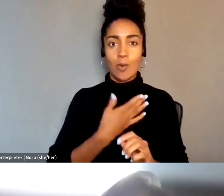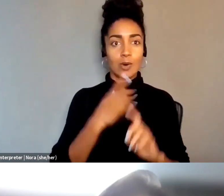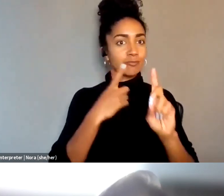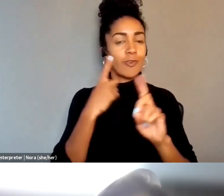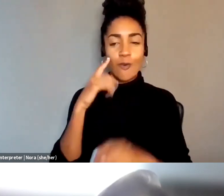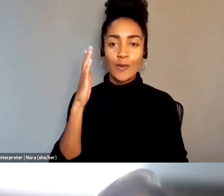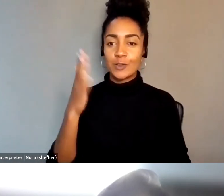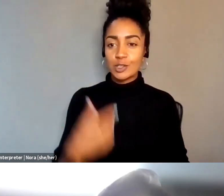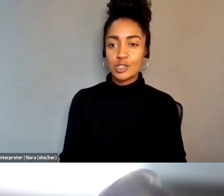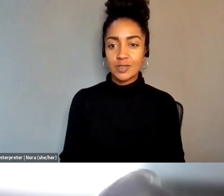Thank you so much Duy,